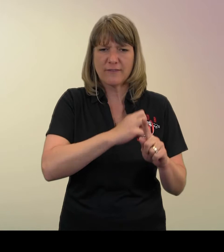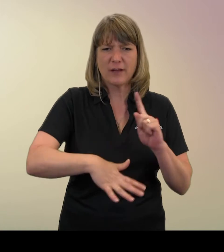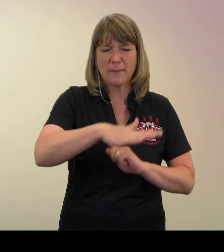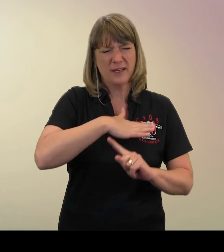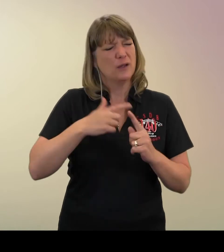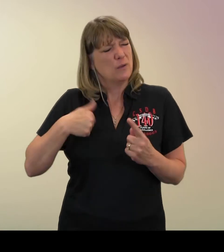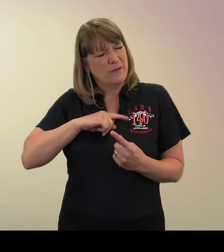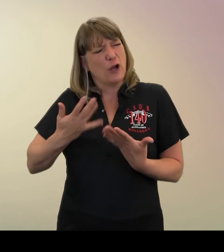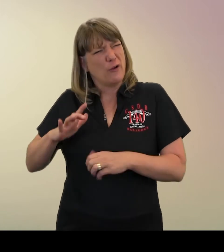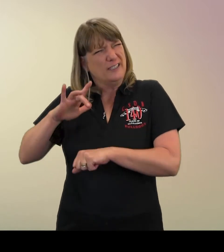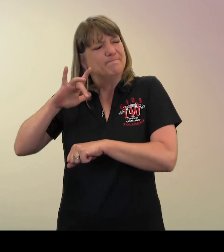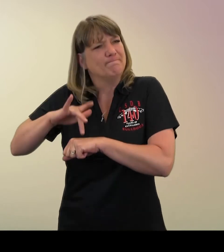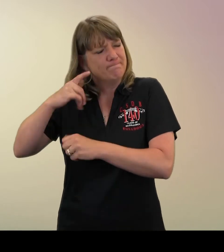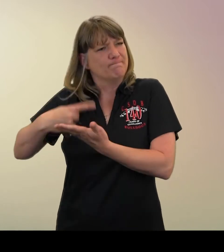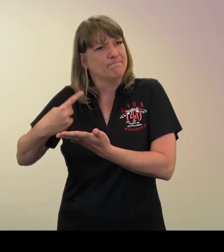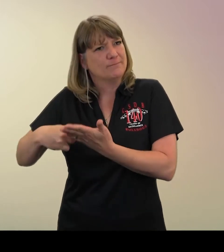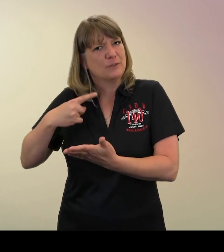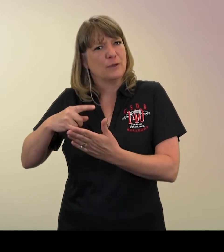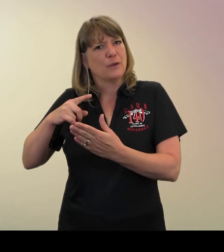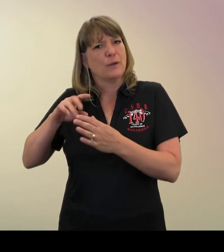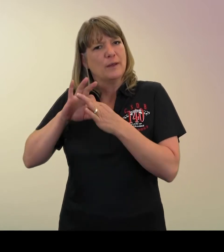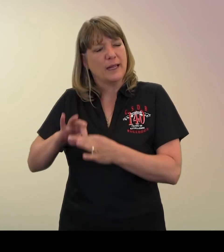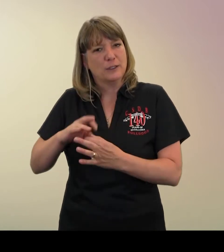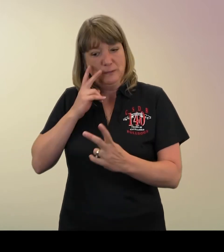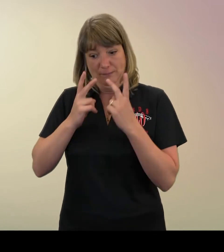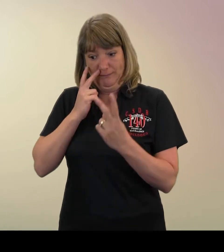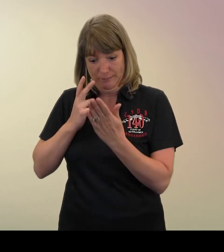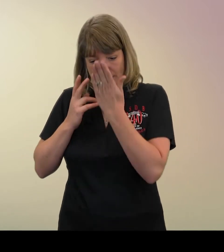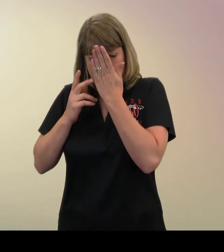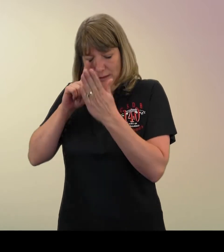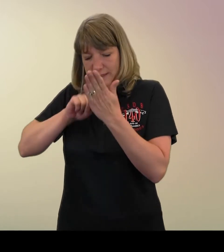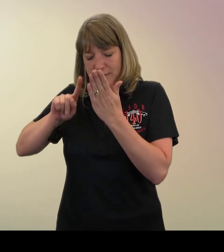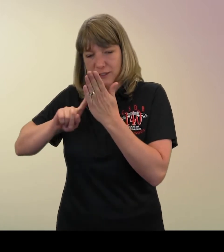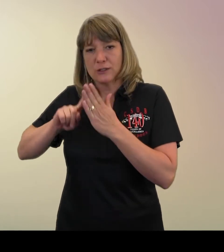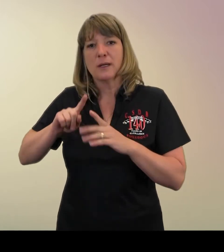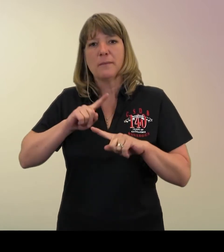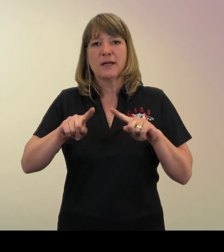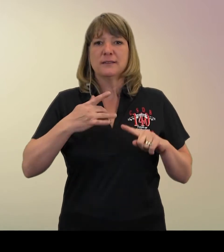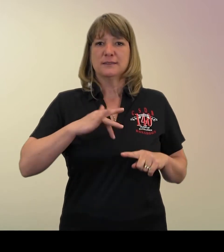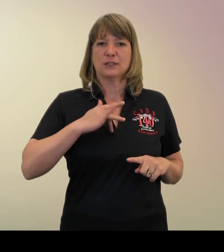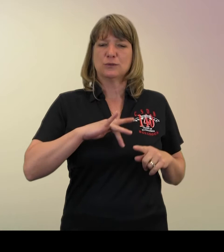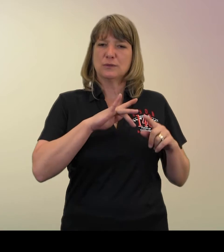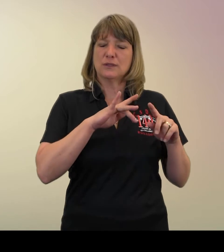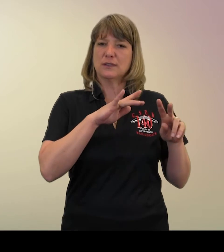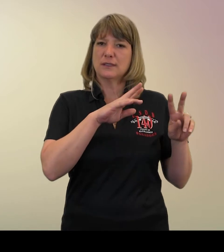in their environment. We've already talked a little bit about that idea of visual inspection, but unusual